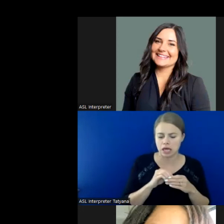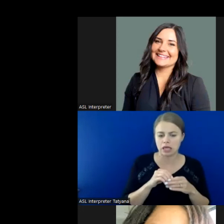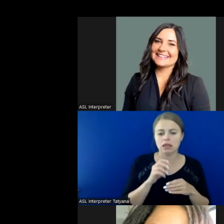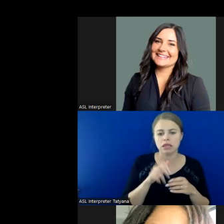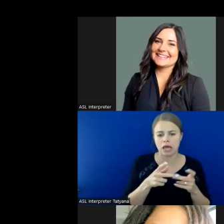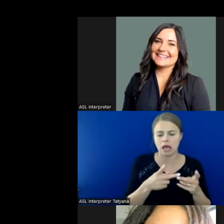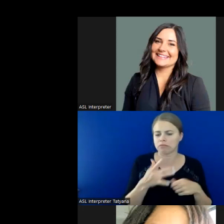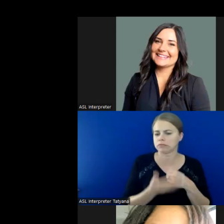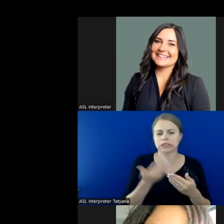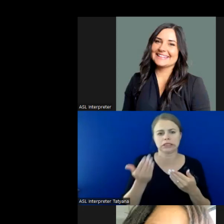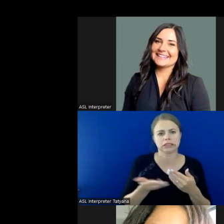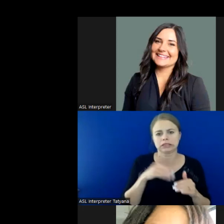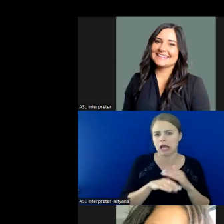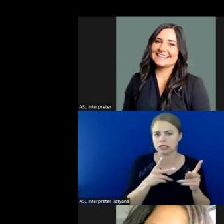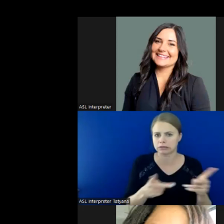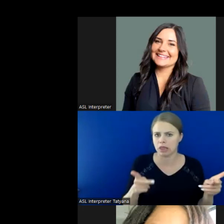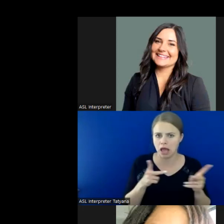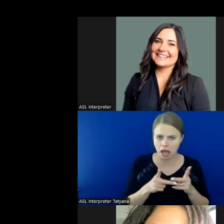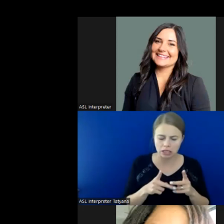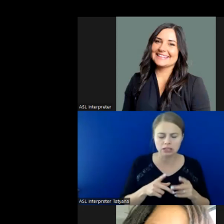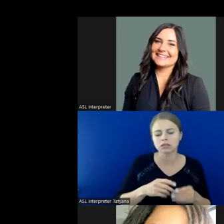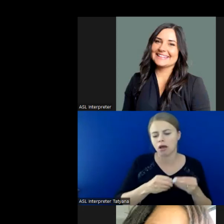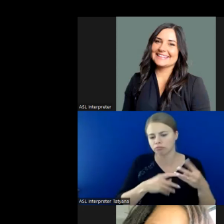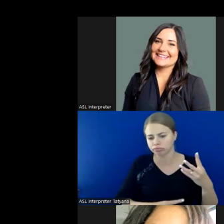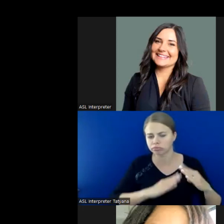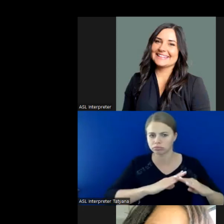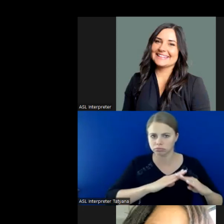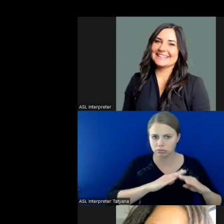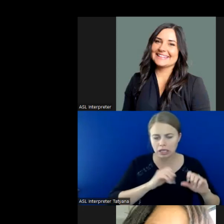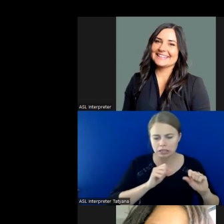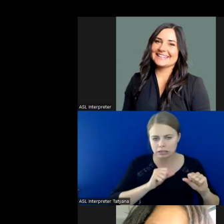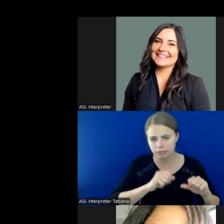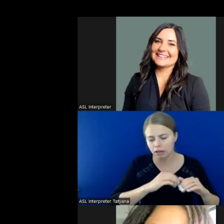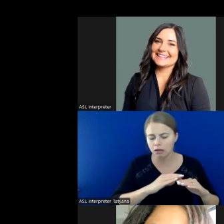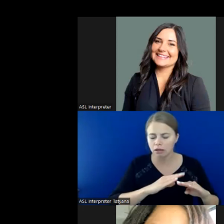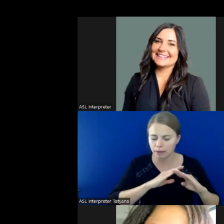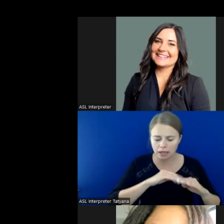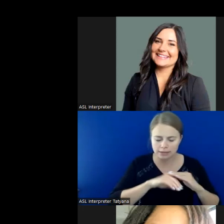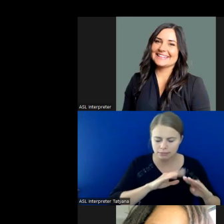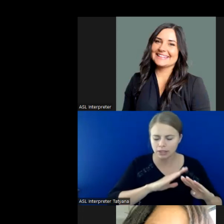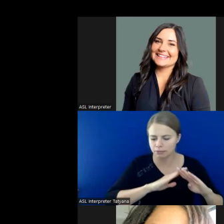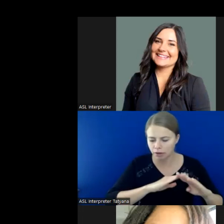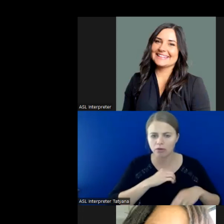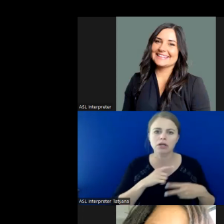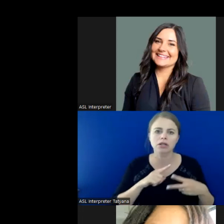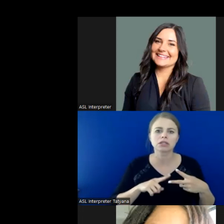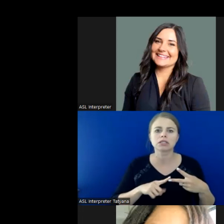that lists the known accessibility barriers. It lists any workarounds, if any. It provides their help or support options.